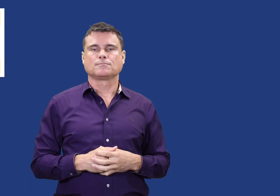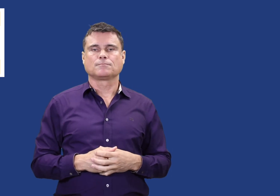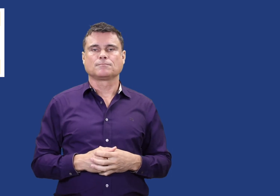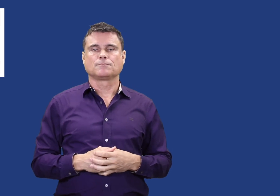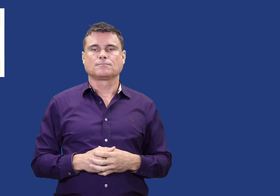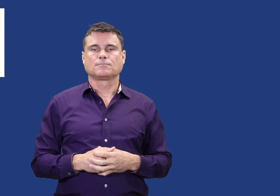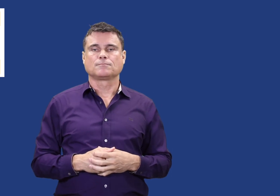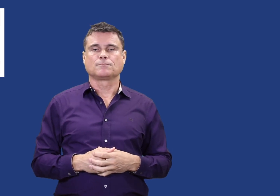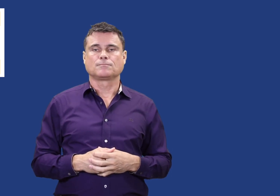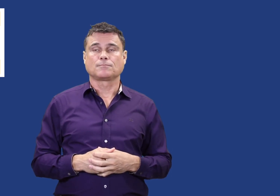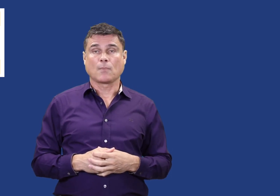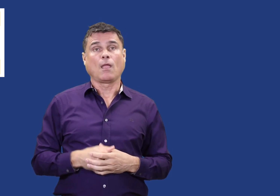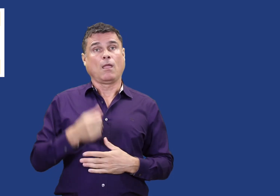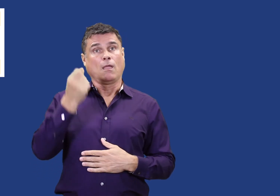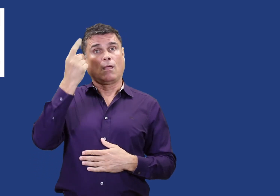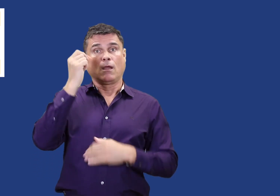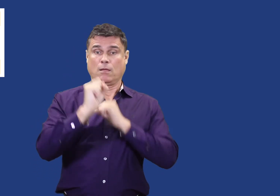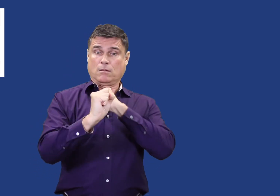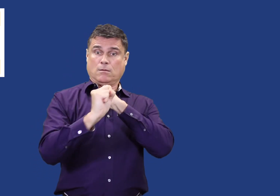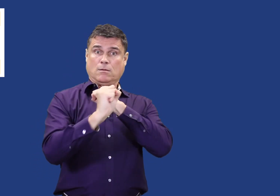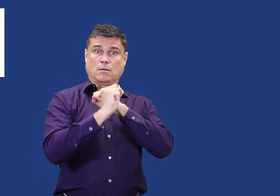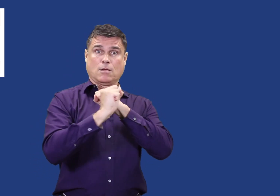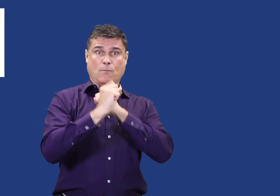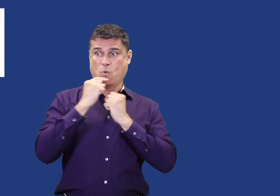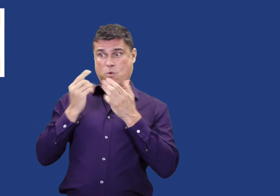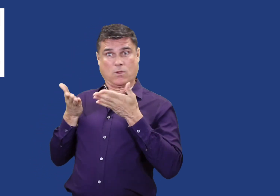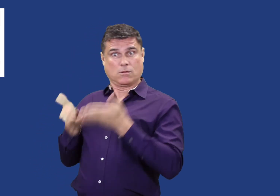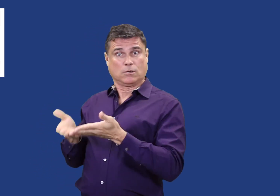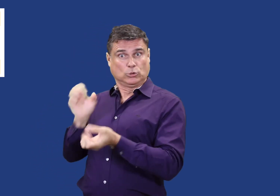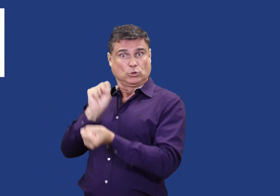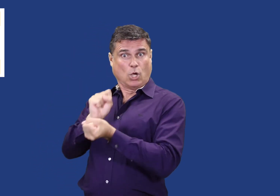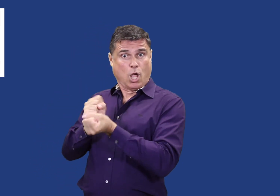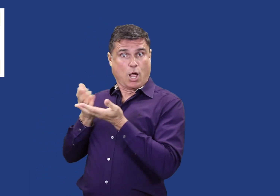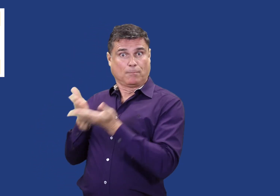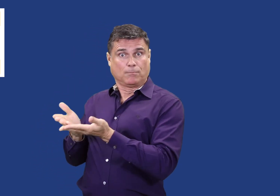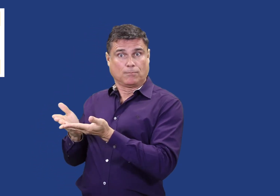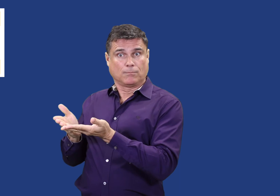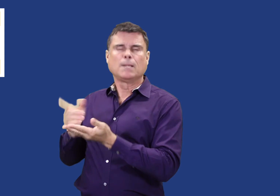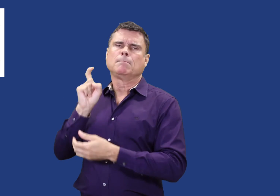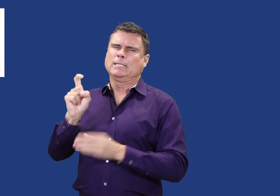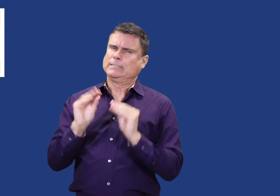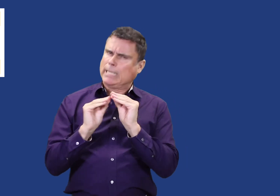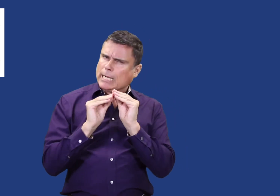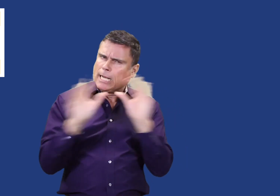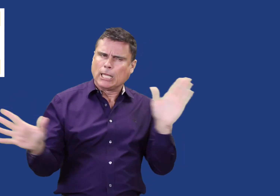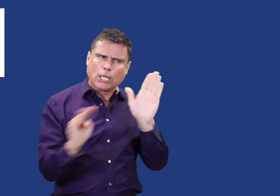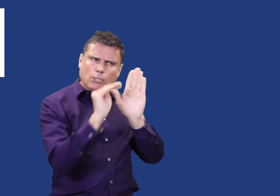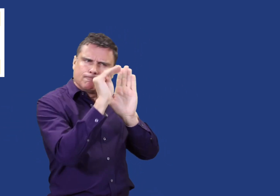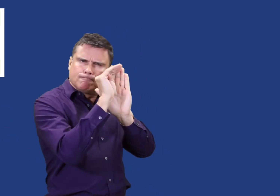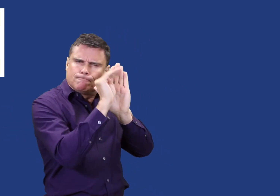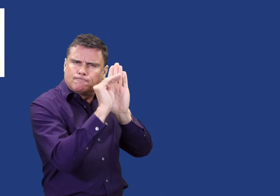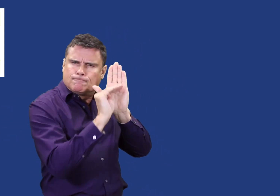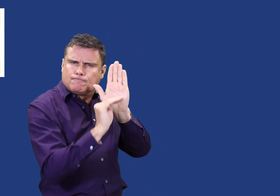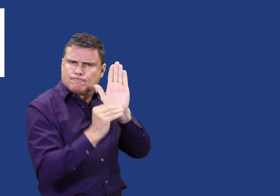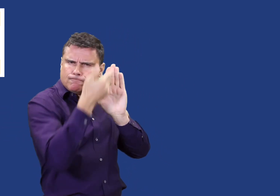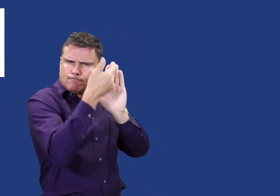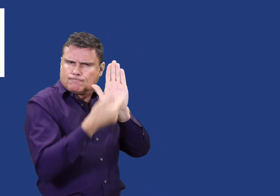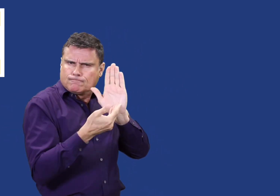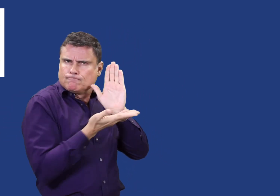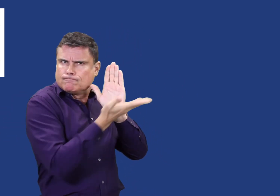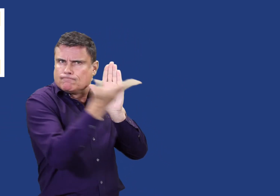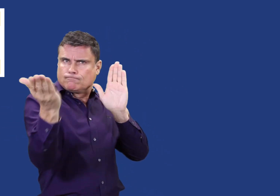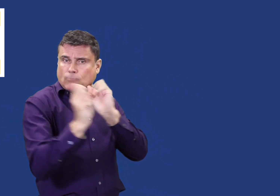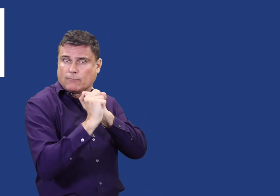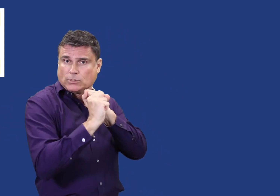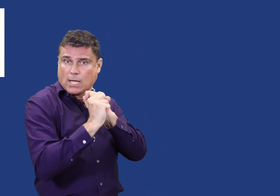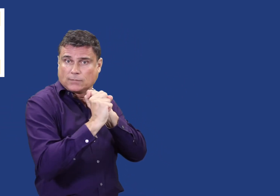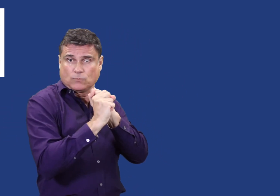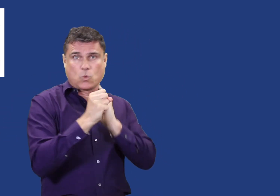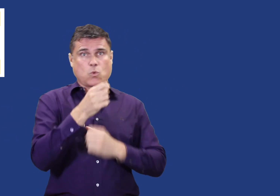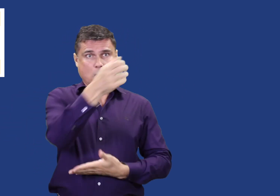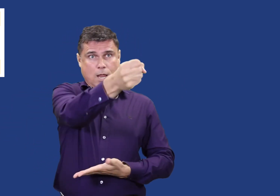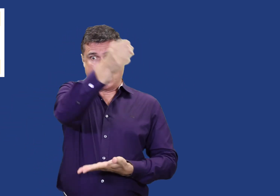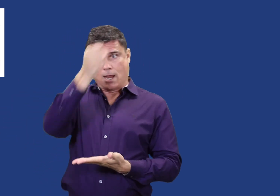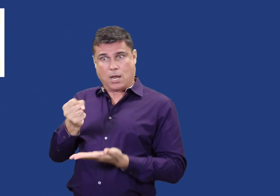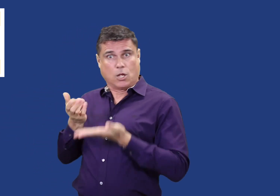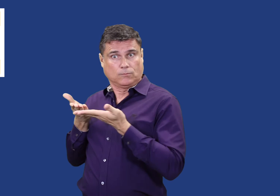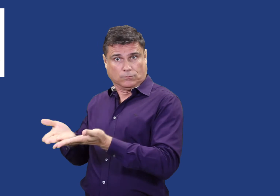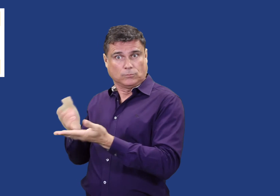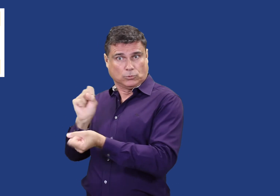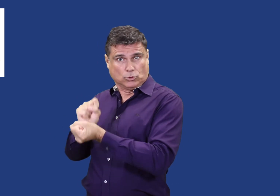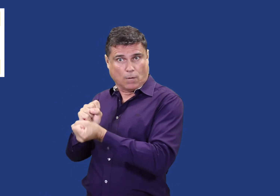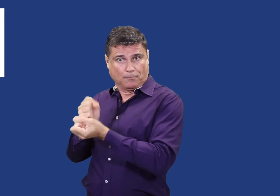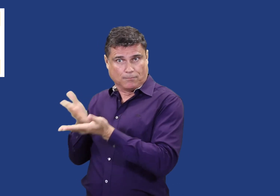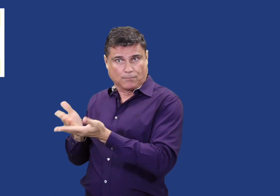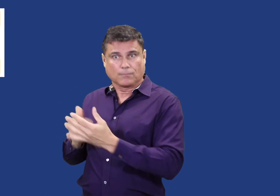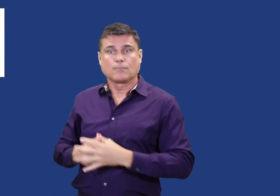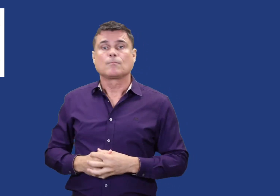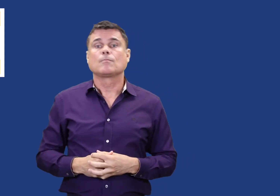THE ROLE AND RESPONSIBILITIES AND CRITERIA FOR THE SELECTION OF THE COORDINATOR NEED TO BE CLEARLY DEFINED.